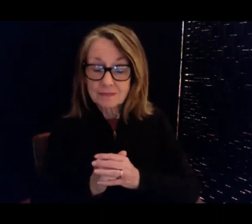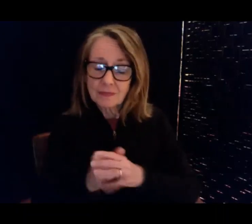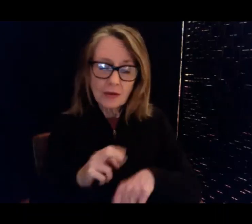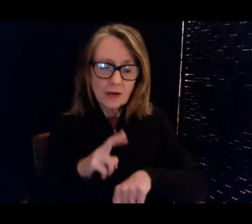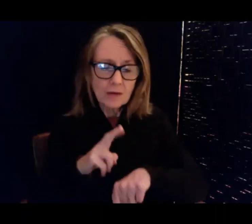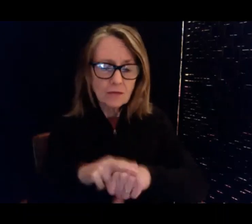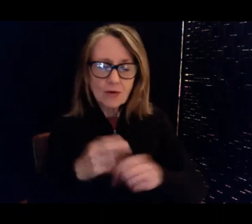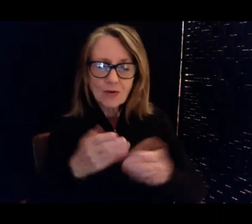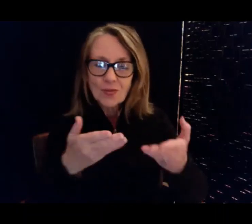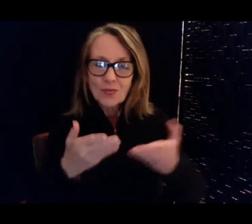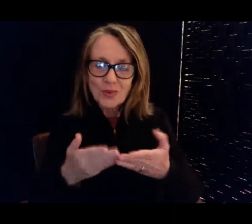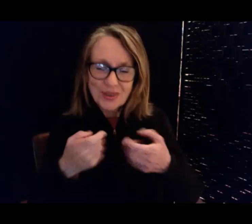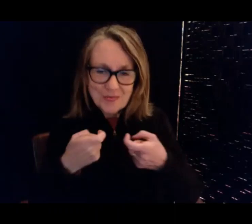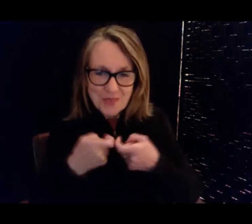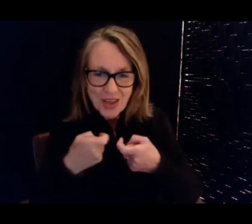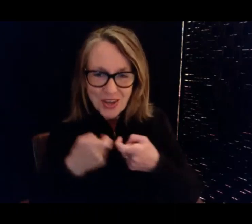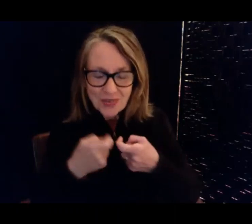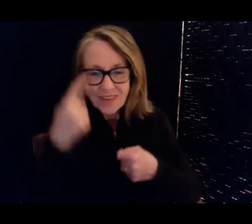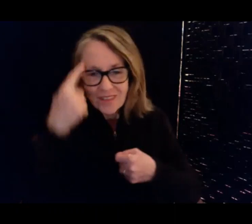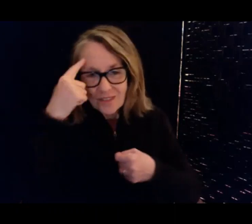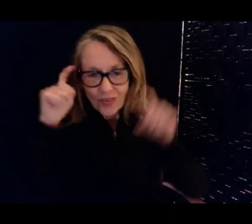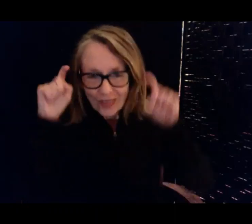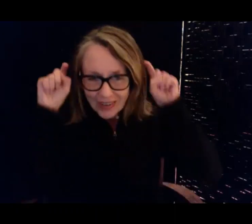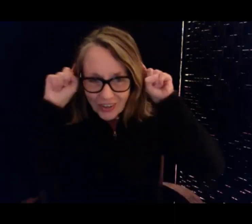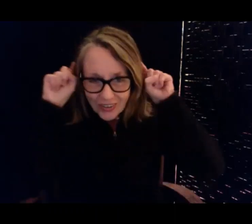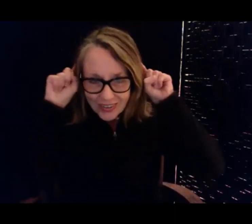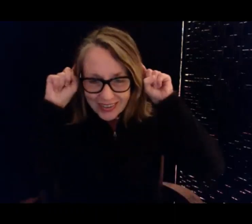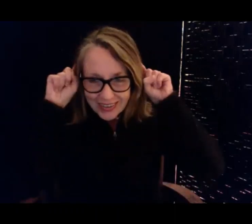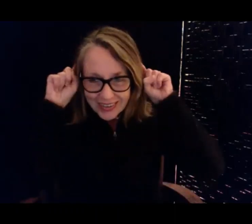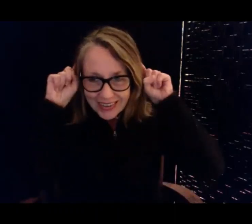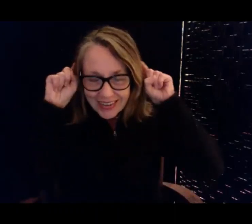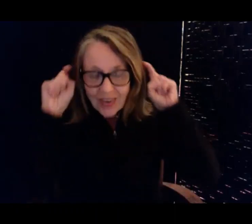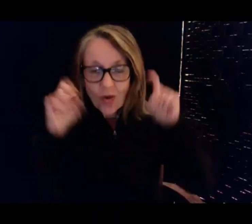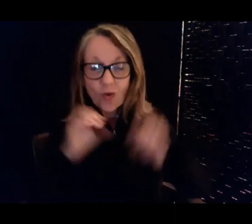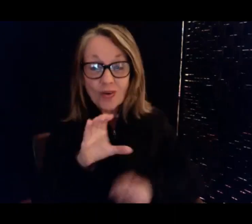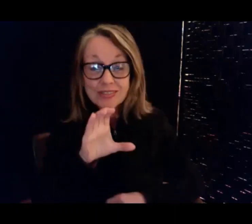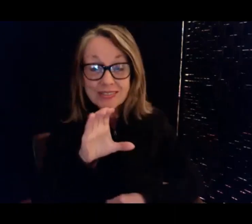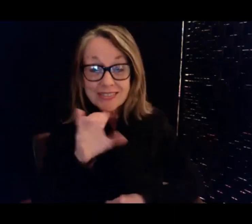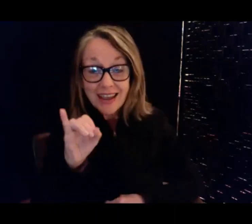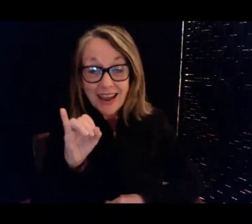batteries for your hearing aid, cochlear implant or assistive listening device I